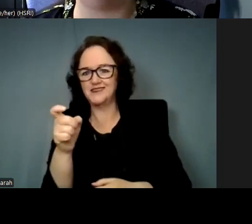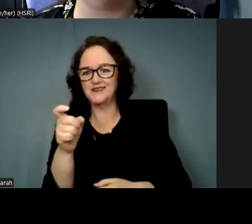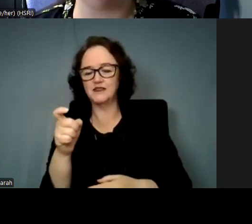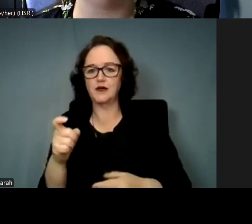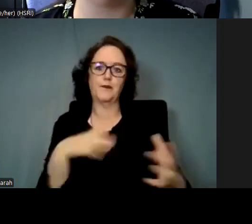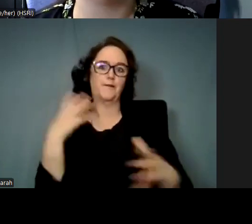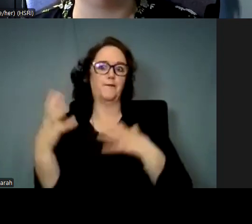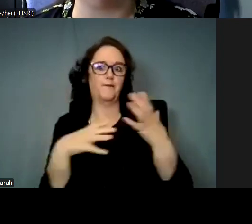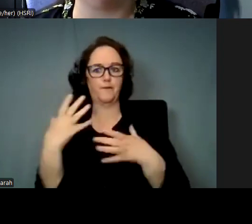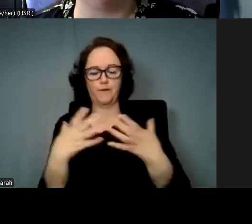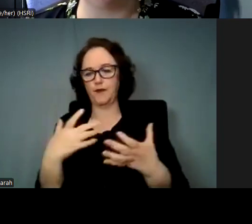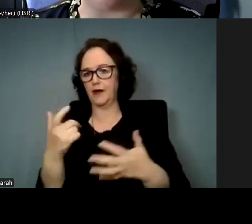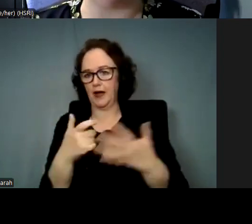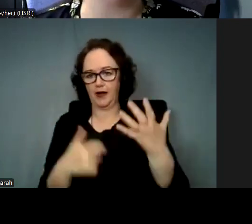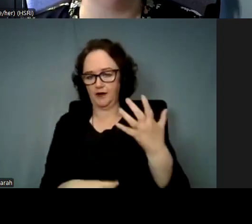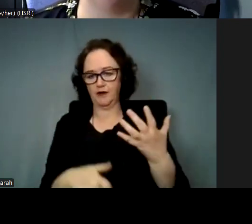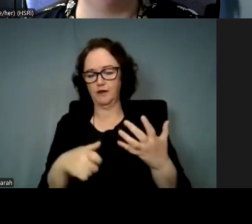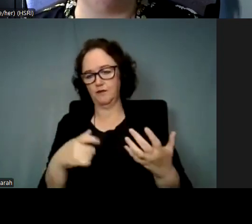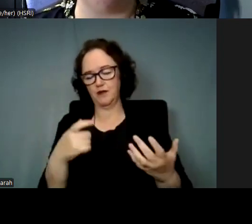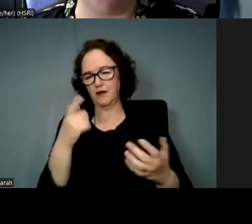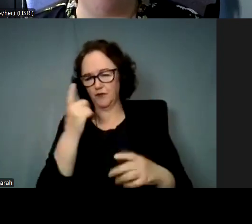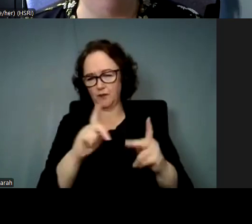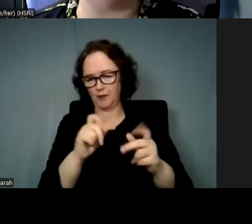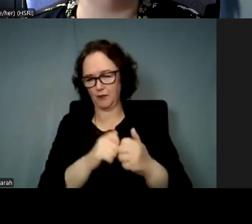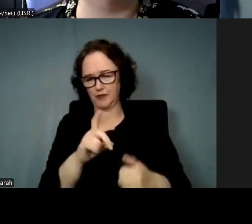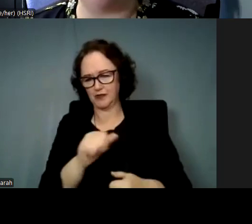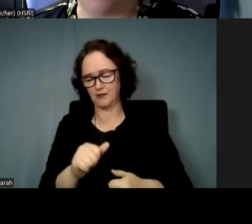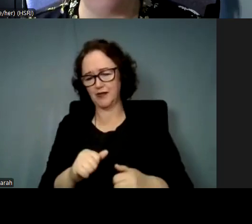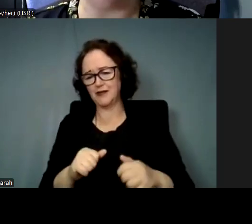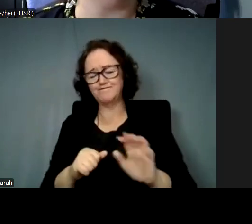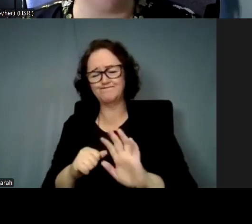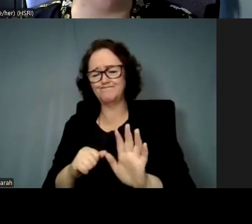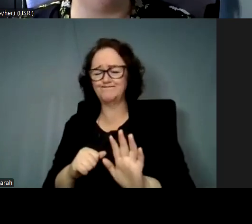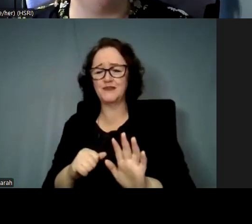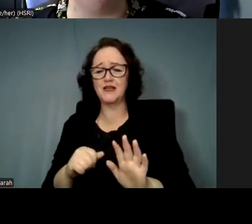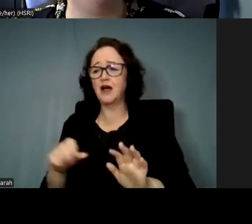afraid or ashamed to ask for what we want, and to demand what we want, as well.